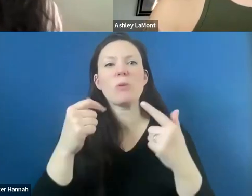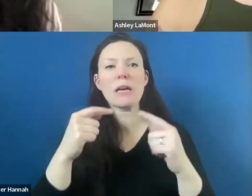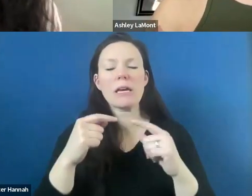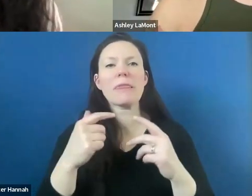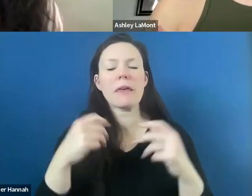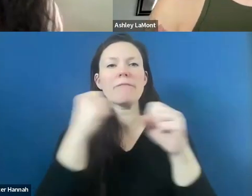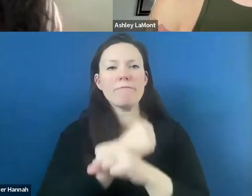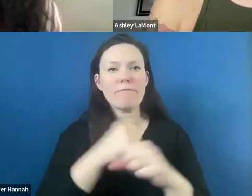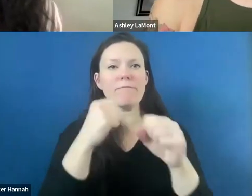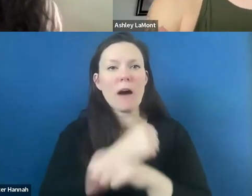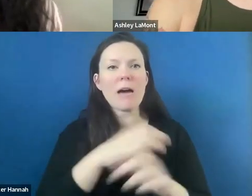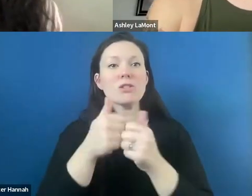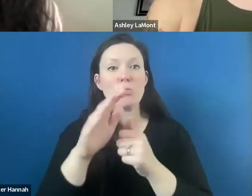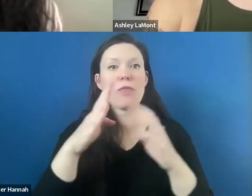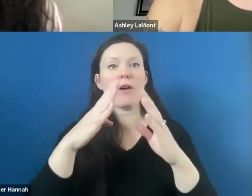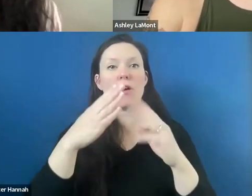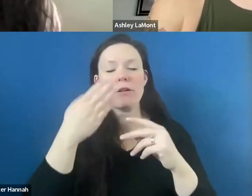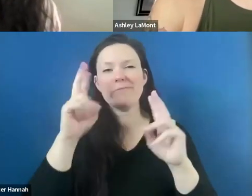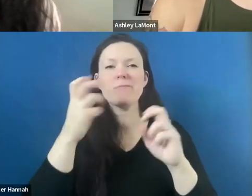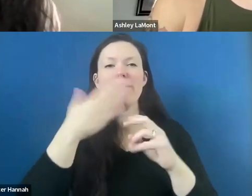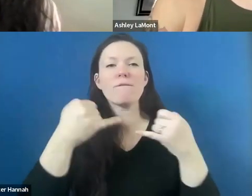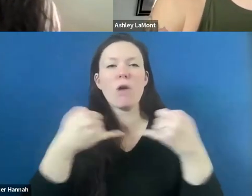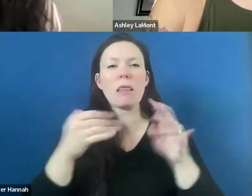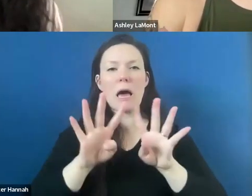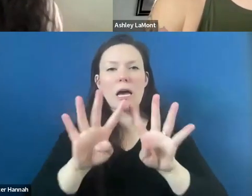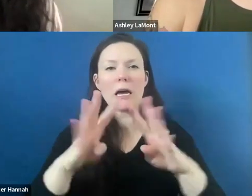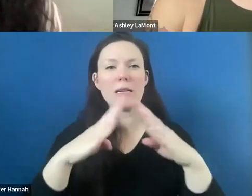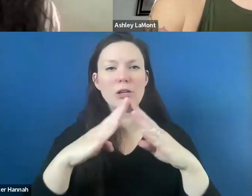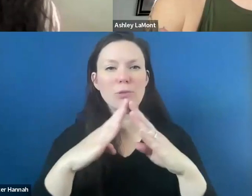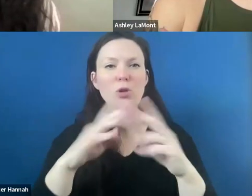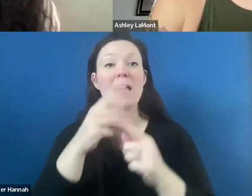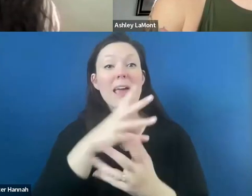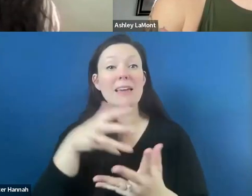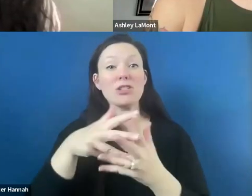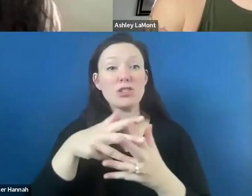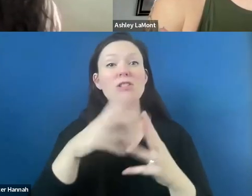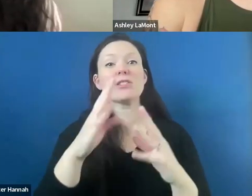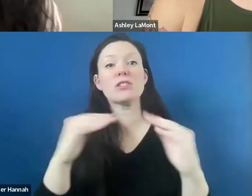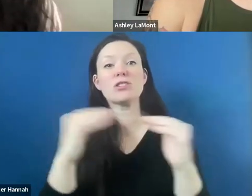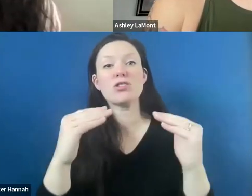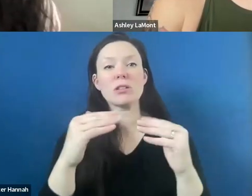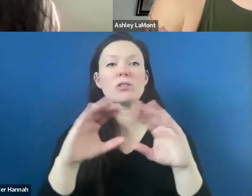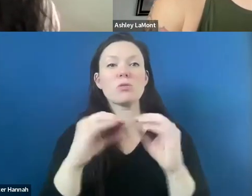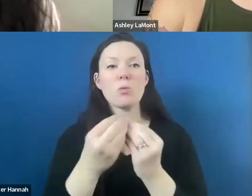In addition to working with national and international environmental justice and indigenous justice organizations where they supported